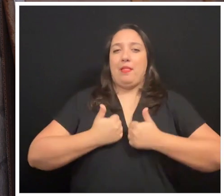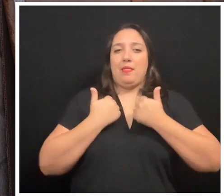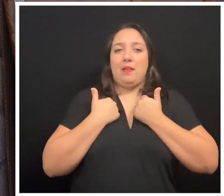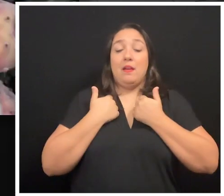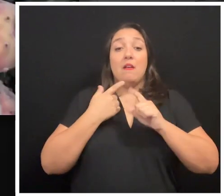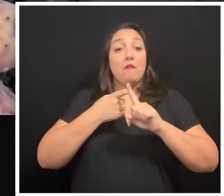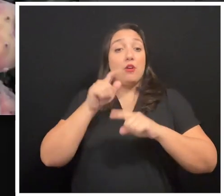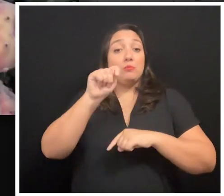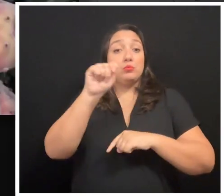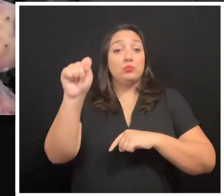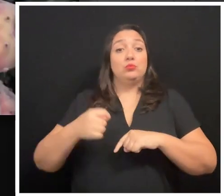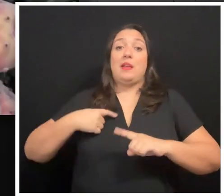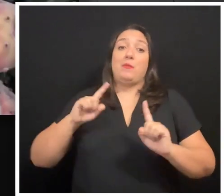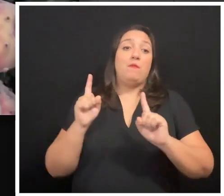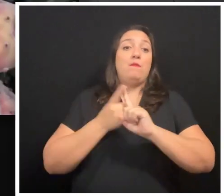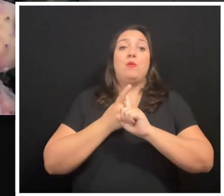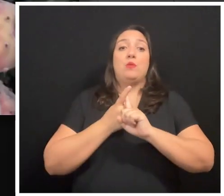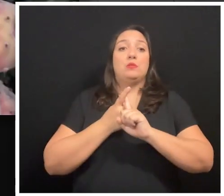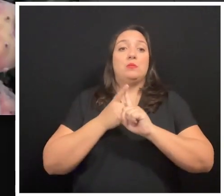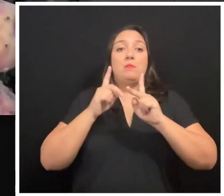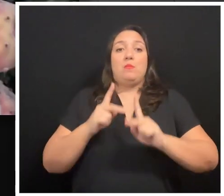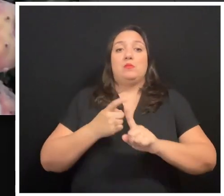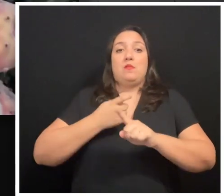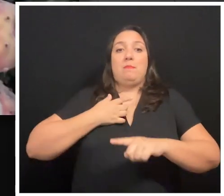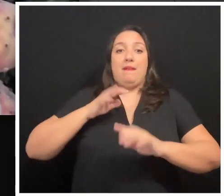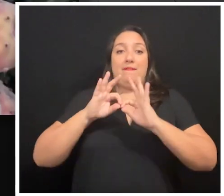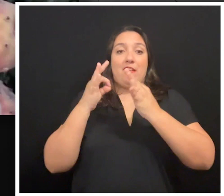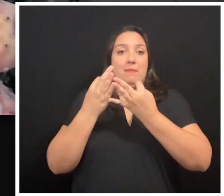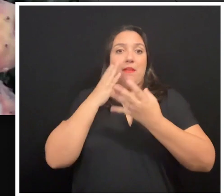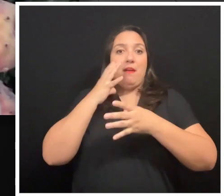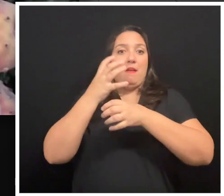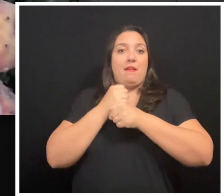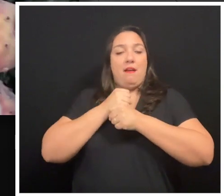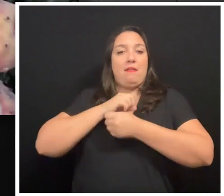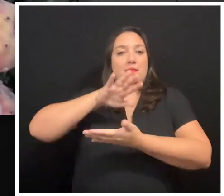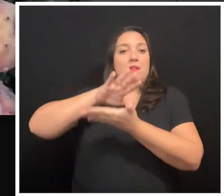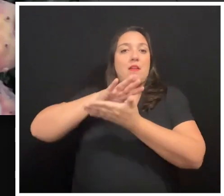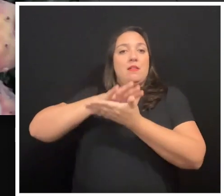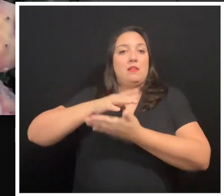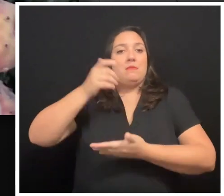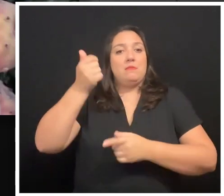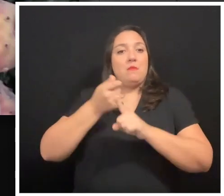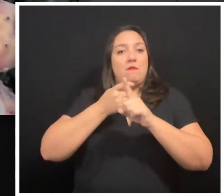Being from Tucson, I was the first person in my family to make it via scholarship to the University of Arizona